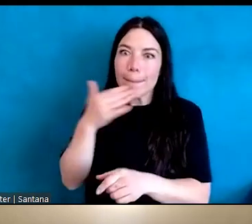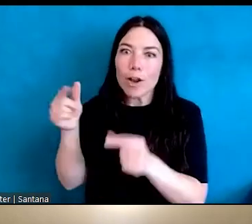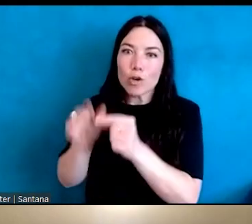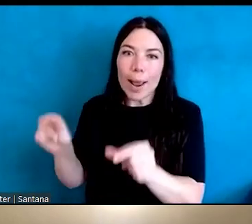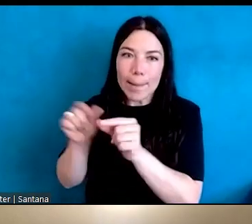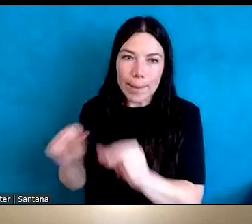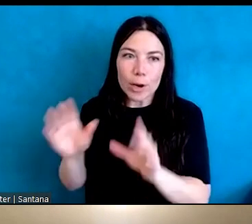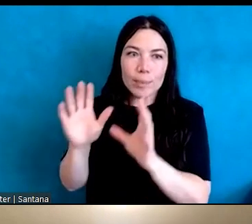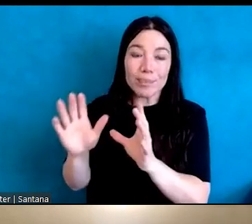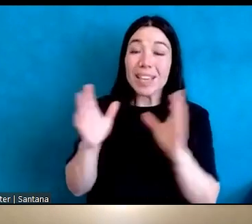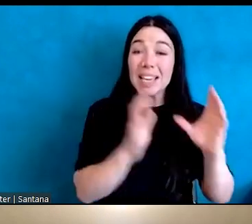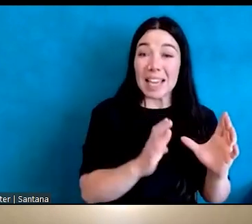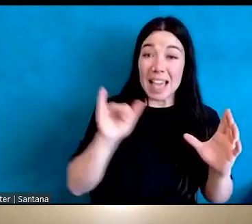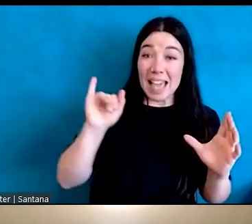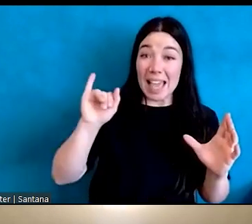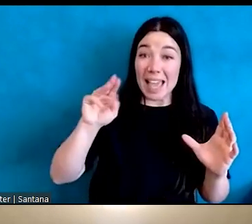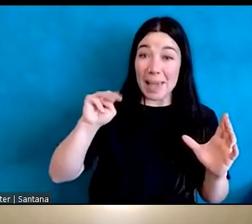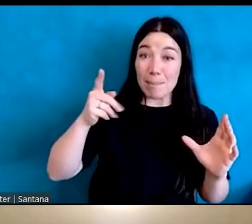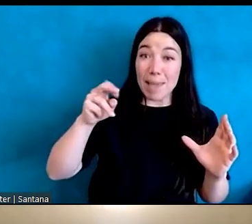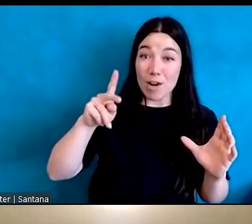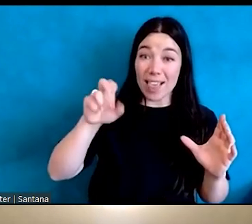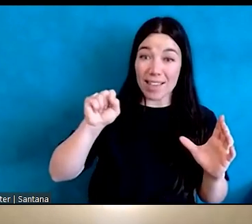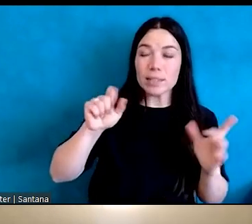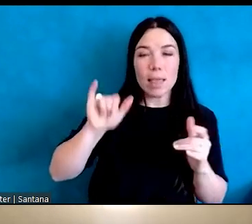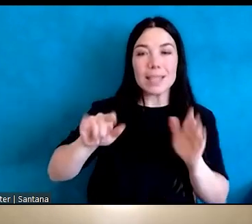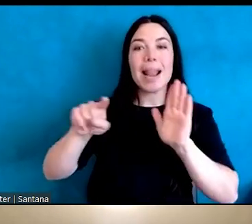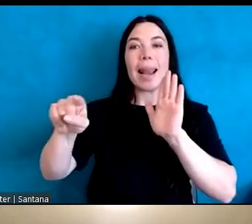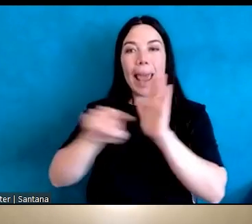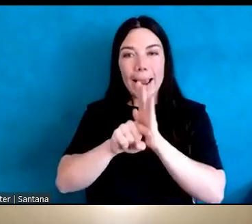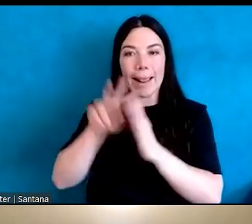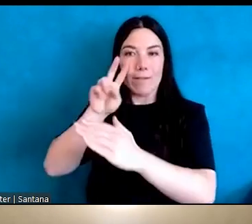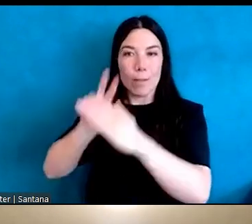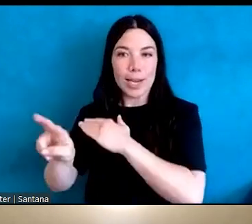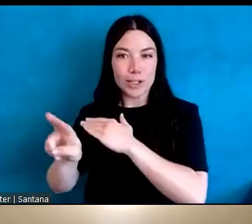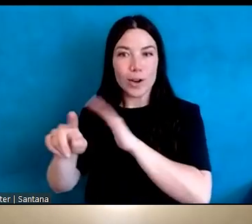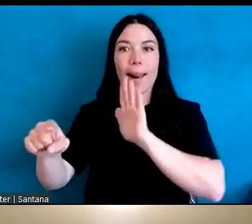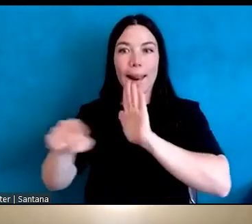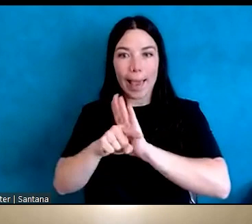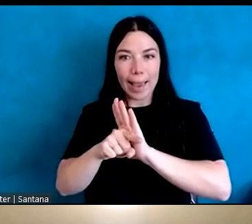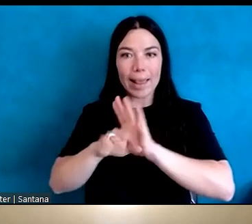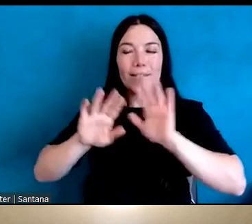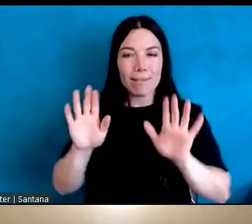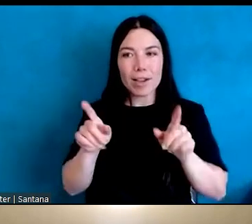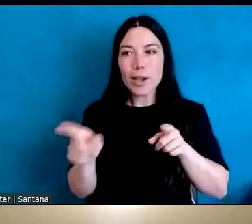So it seems to be that this small change in the context, which drew children in to start negotiating